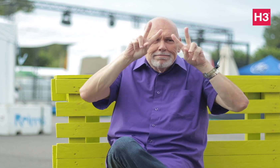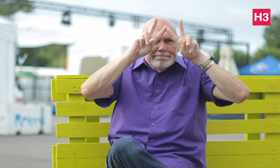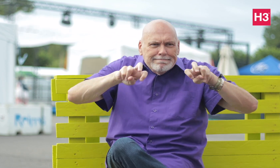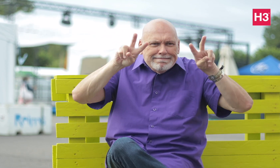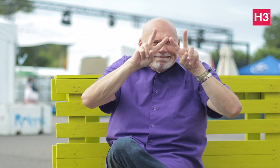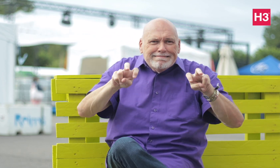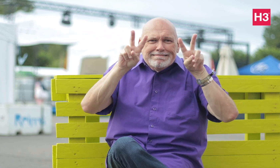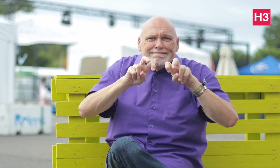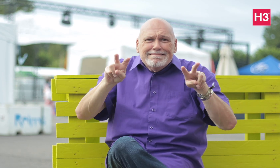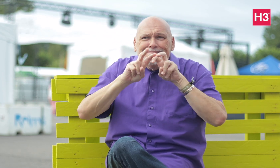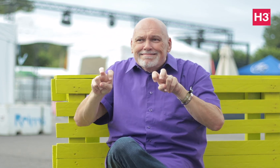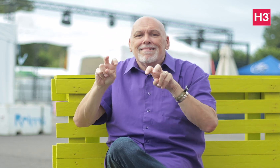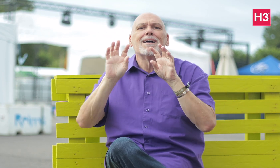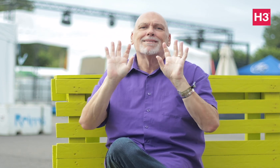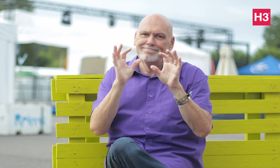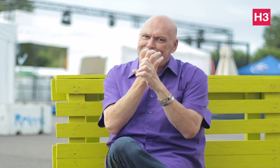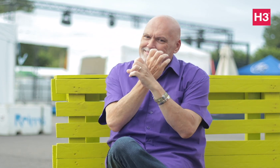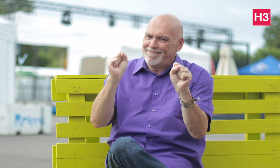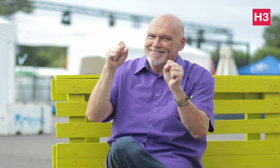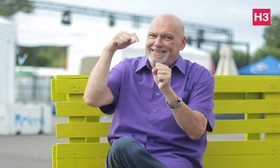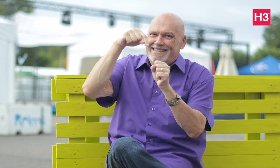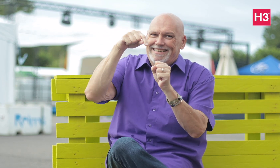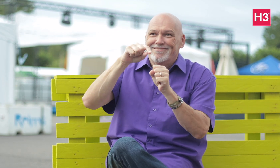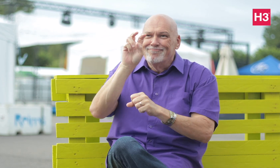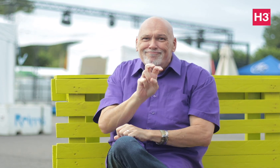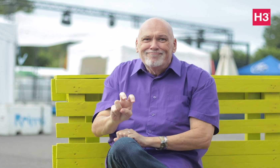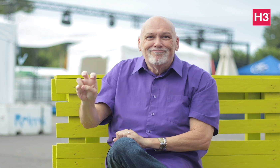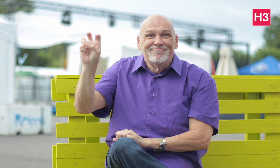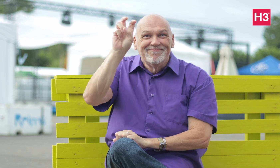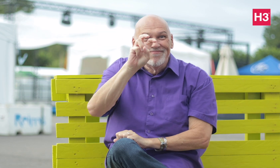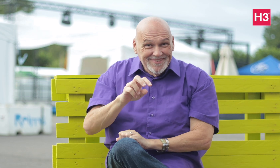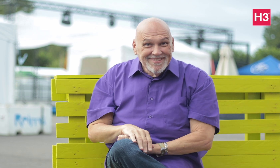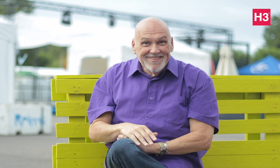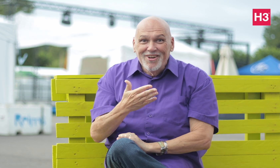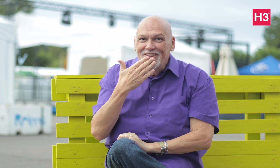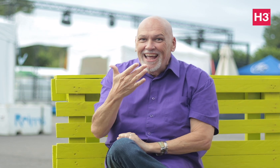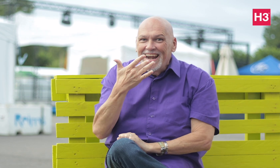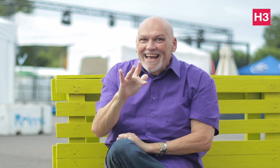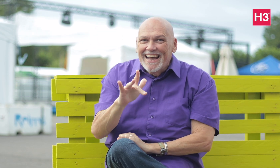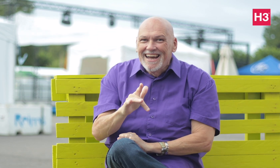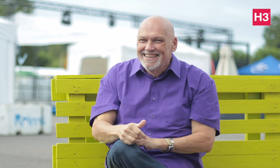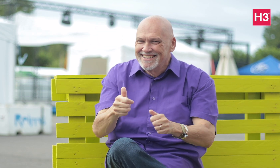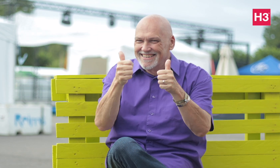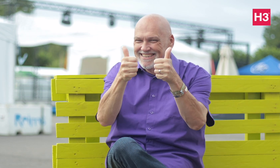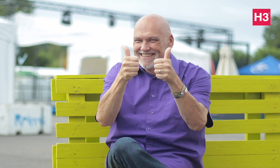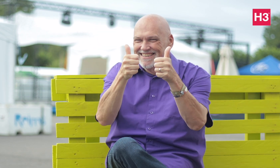Wishing you the best on your future hitchhiking adventures — stay safe!